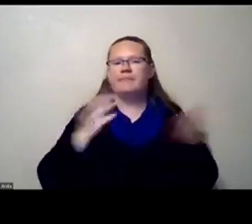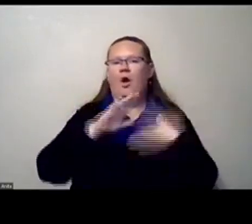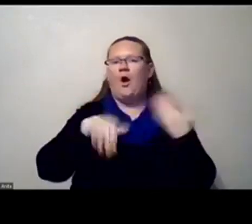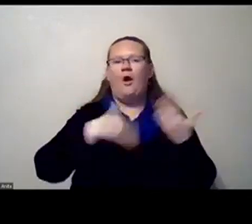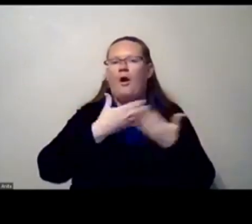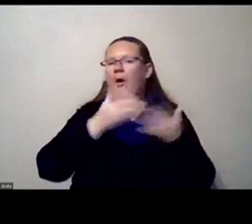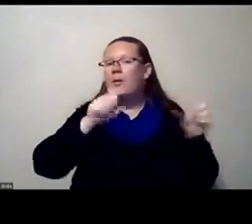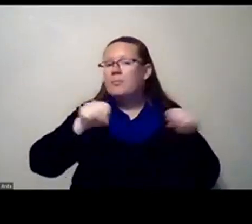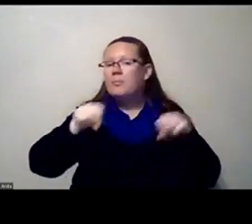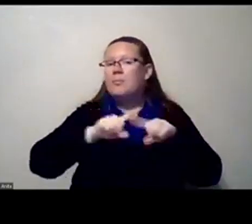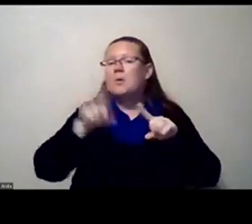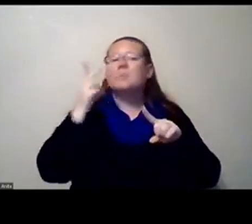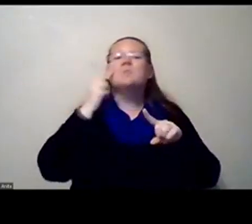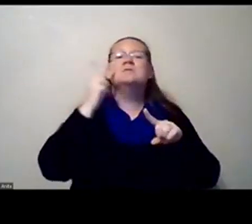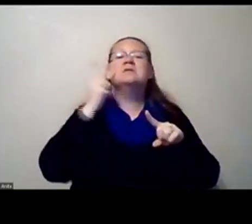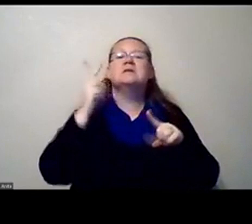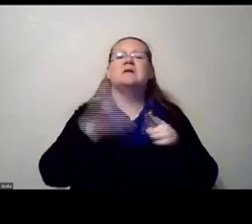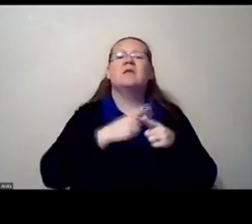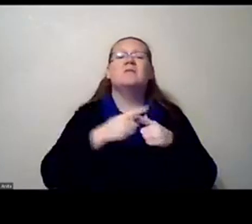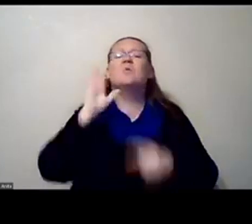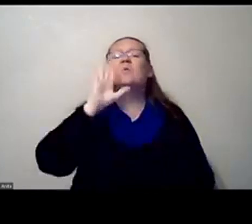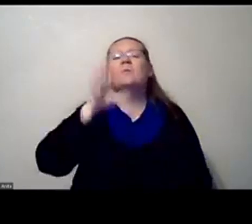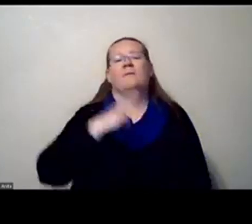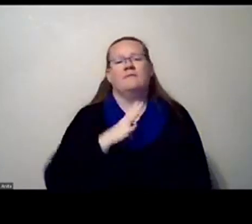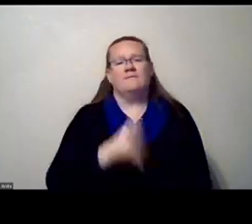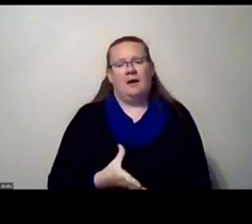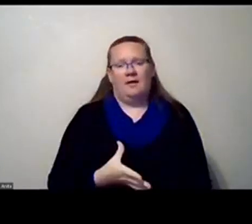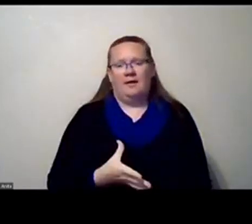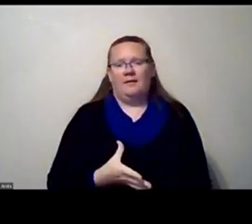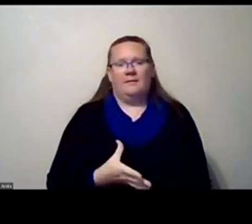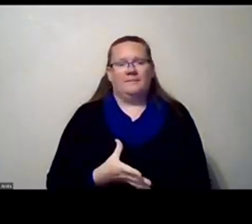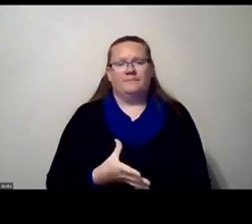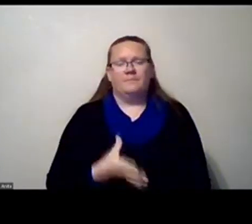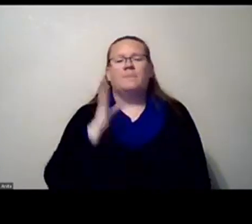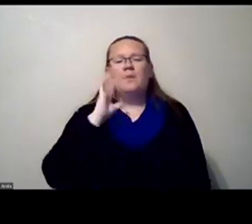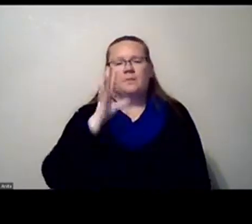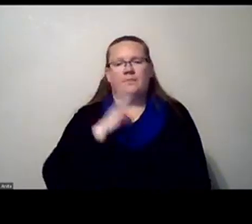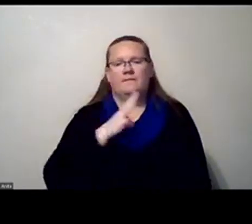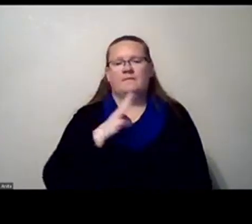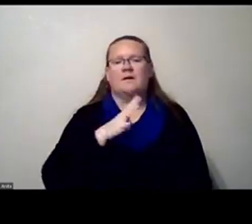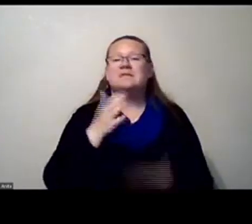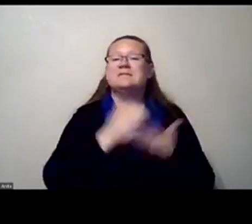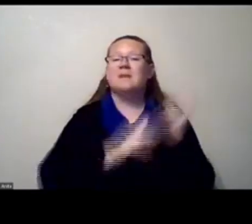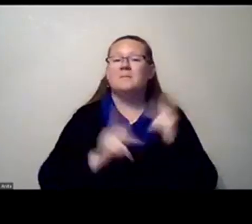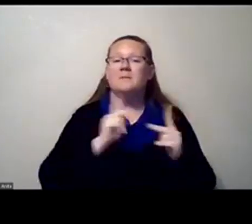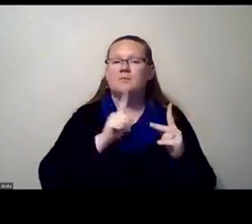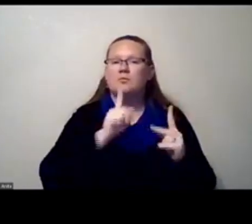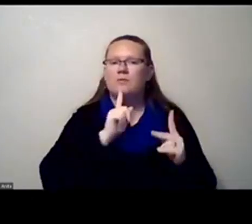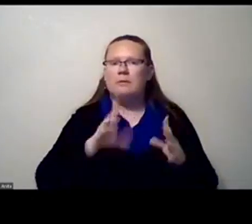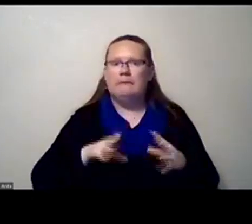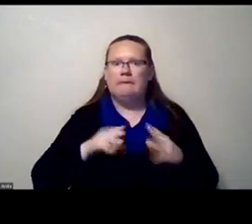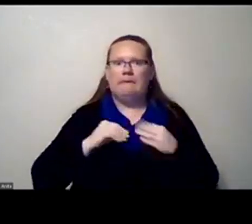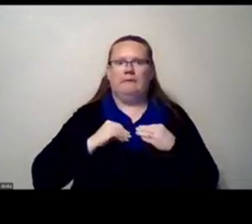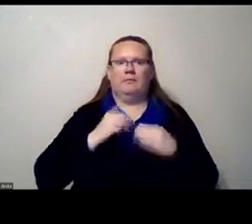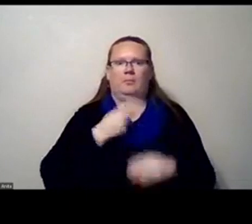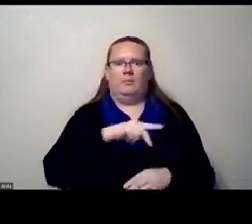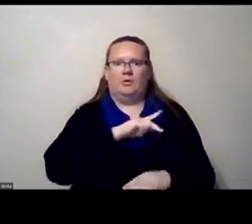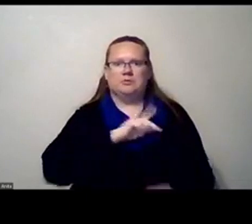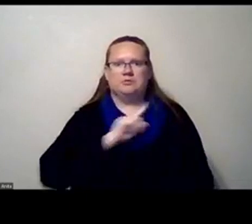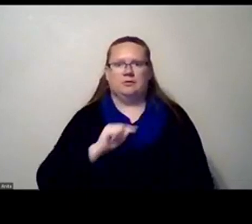and will be will be fine. You know this is this really is. I know there's some people really take this personally, but this is. This is how democracy works.